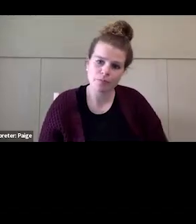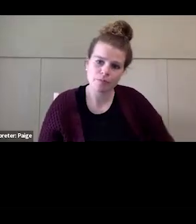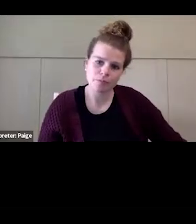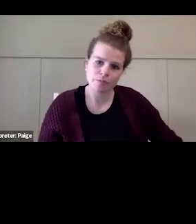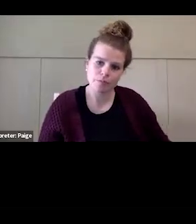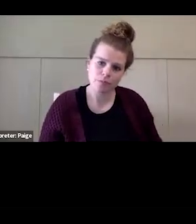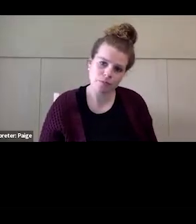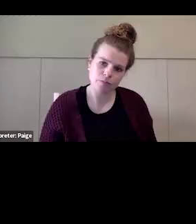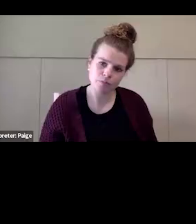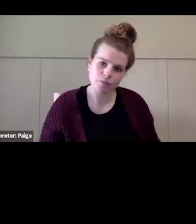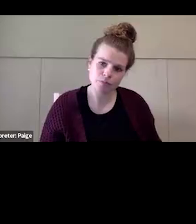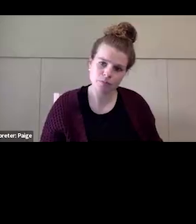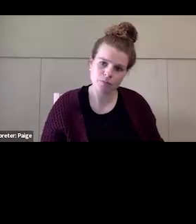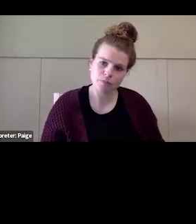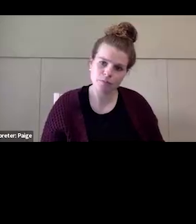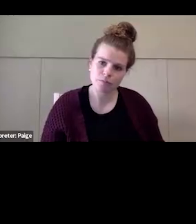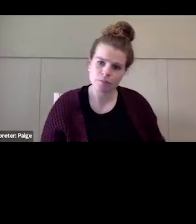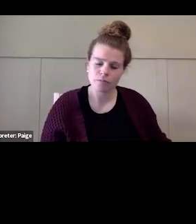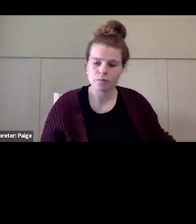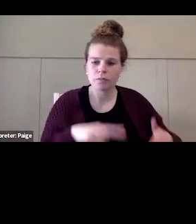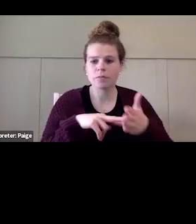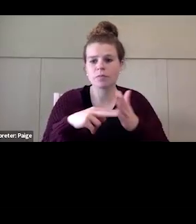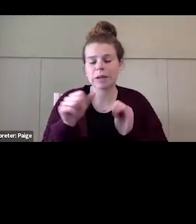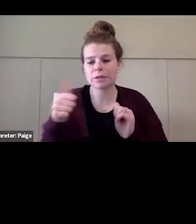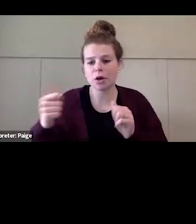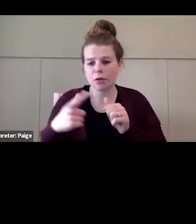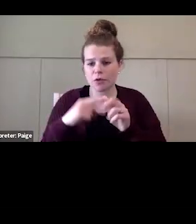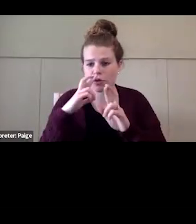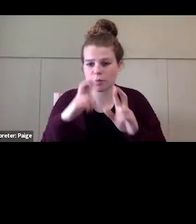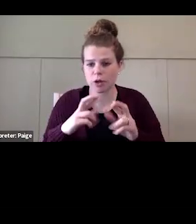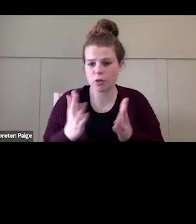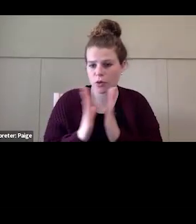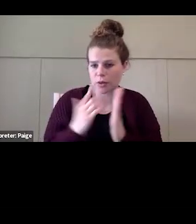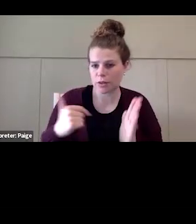by other first responders. So police, EMS, and fire are regularly requesting us,